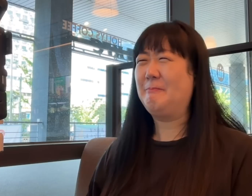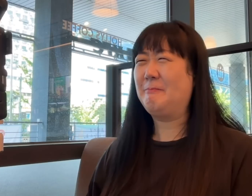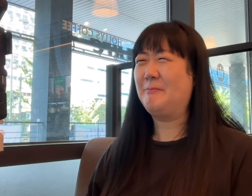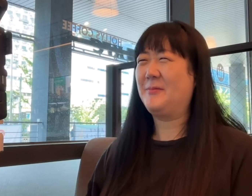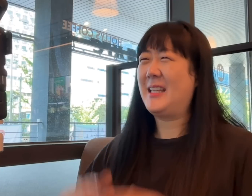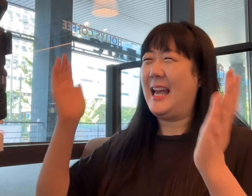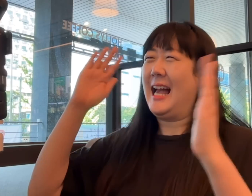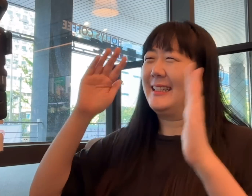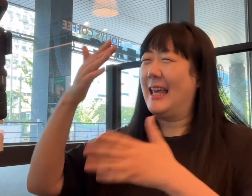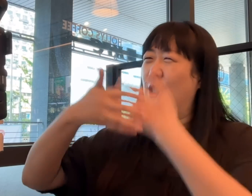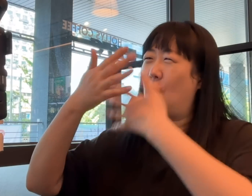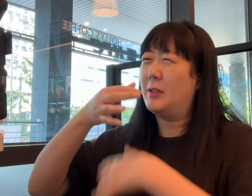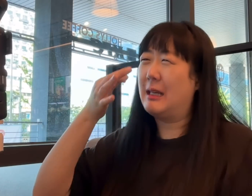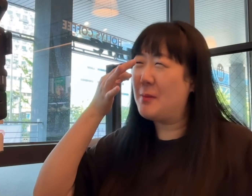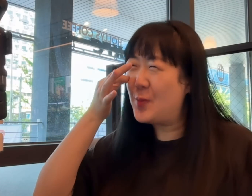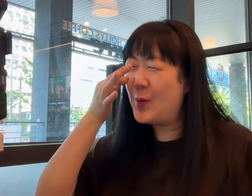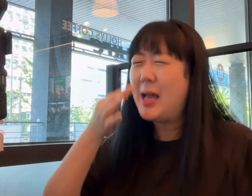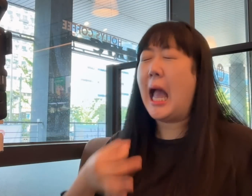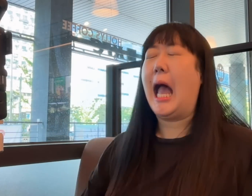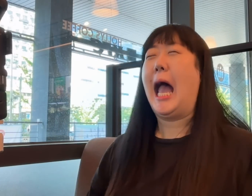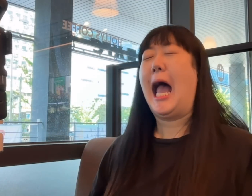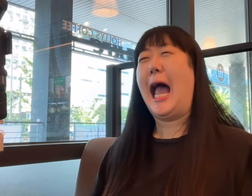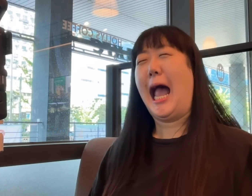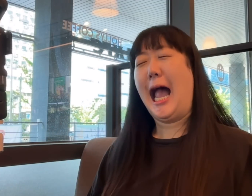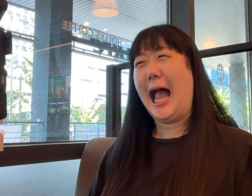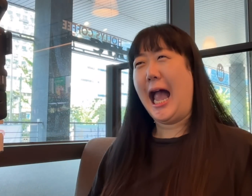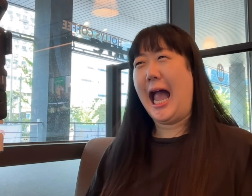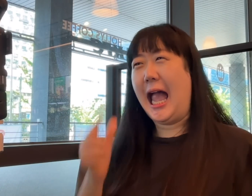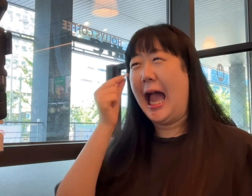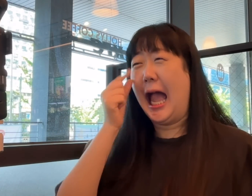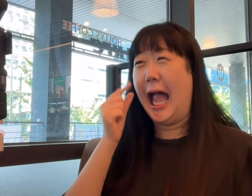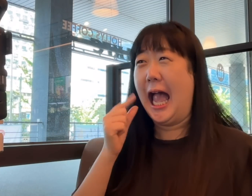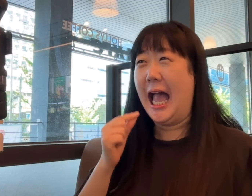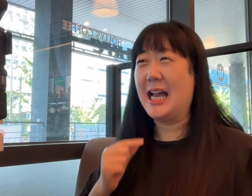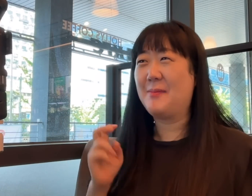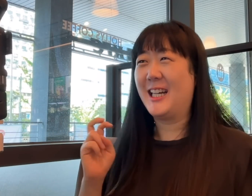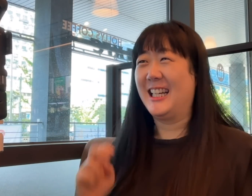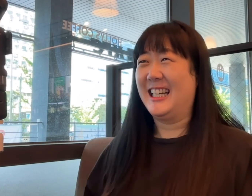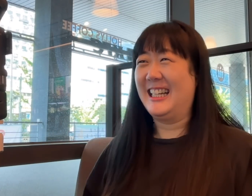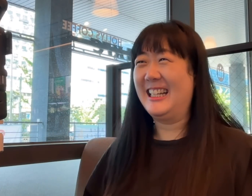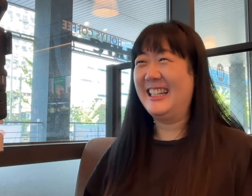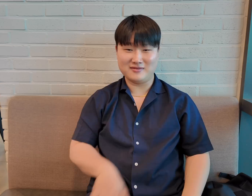Those of you who are learning, I think you're going to cry ㅠㅠㅠㅜㅜㅜ